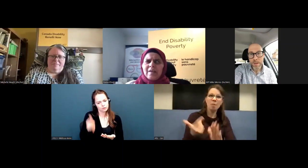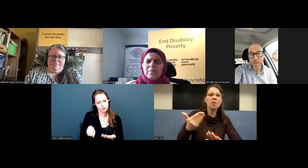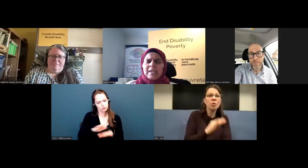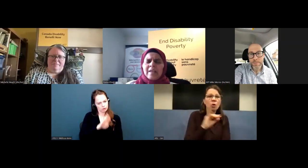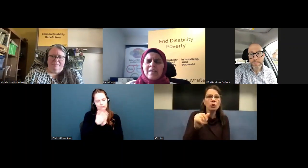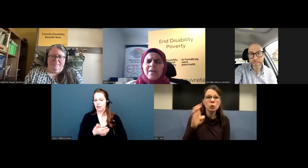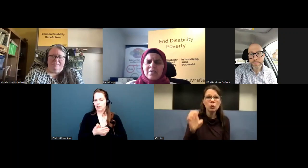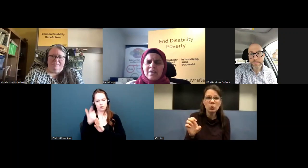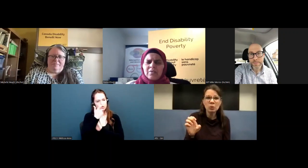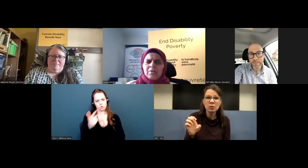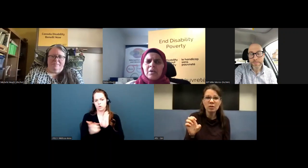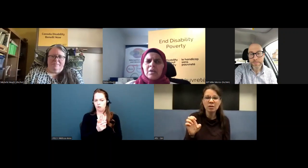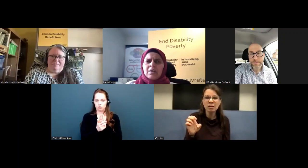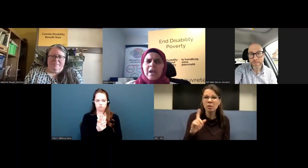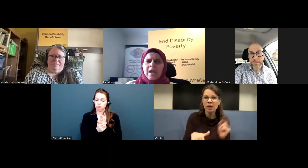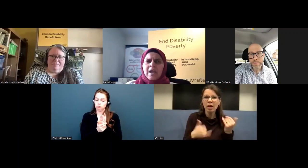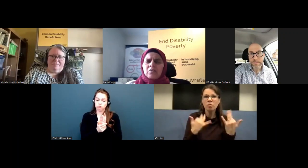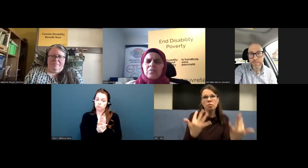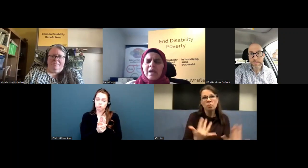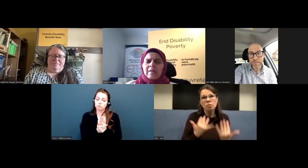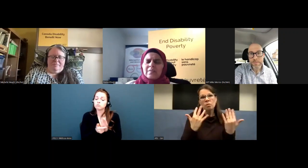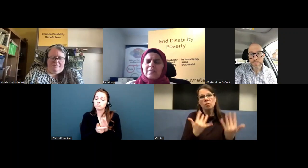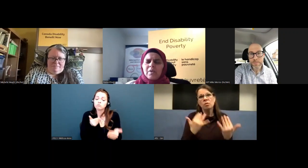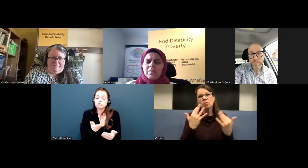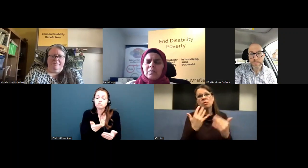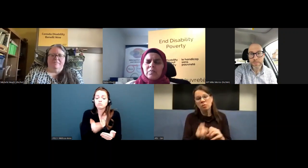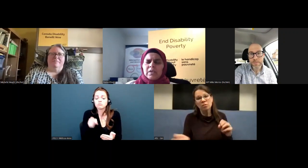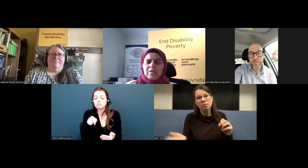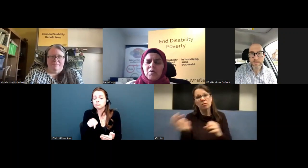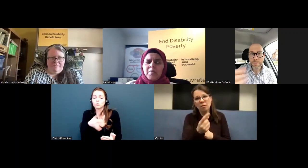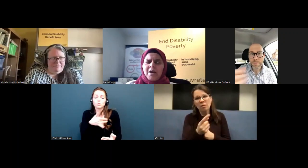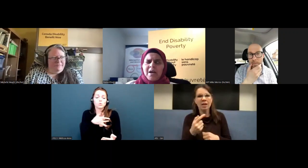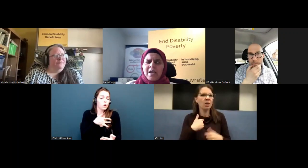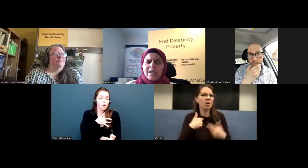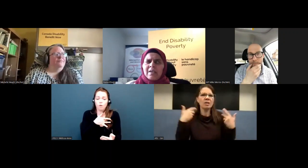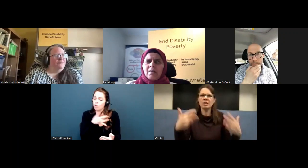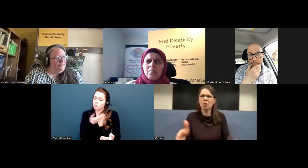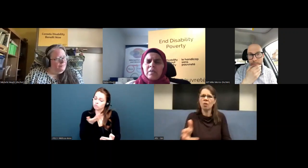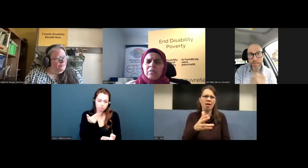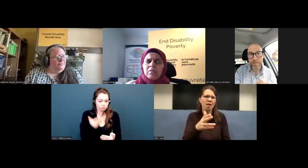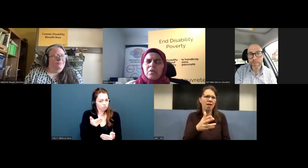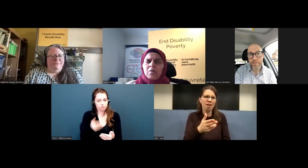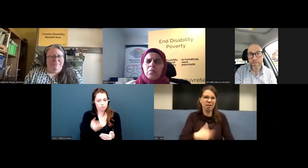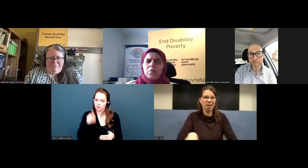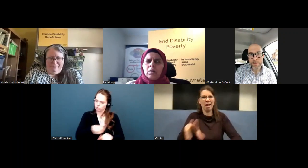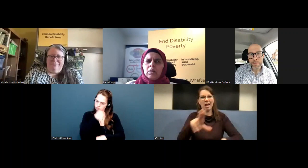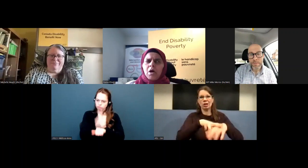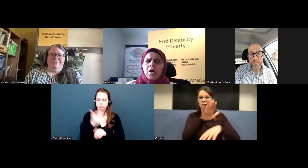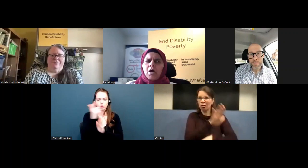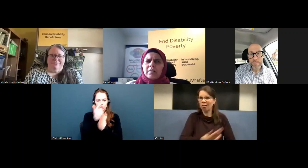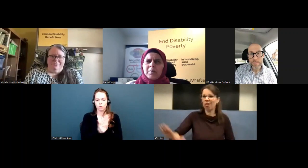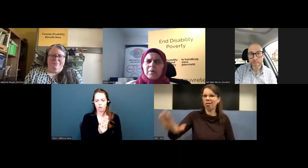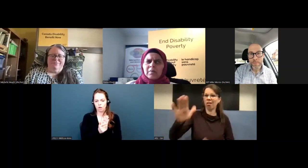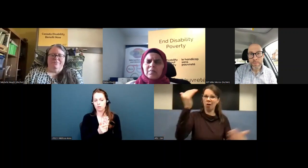WE CAN'T HAVE ANOTHER NATIONAL ACCESS AWARENESS WEEK GO BY WITH NO LAW ON THE BOOKS.